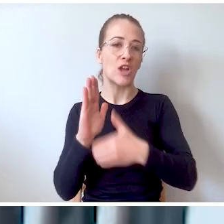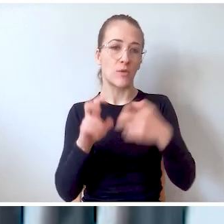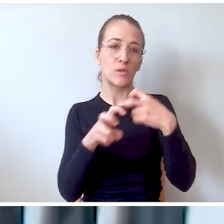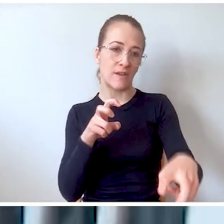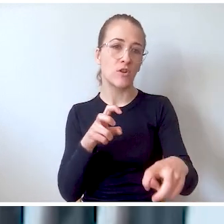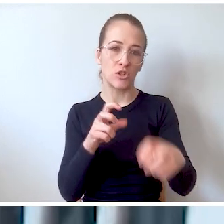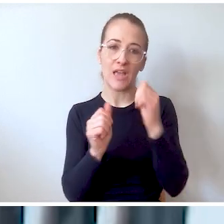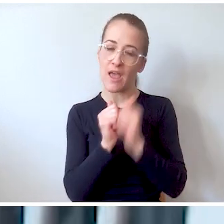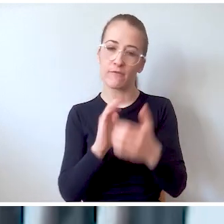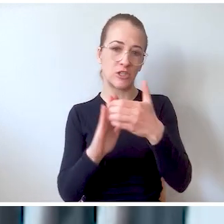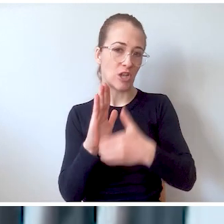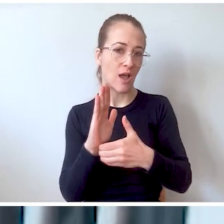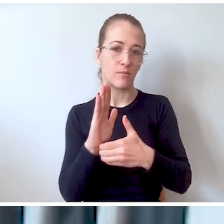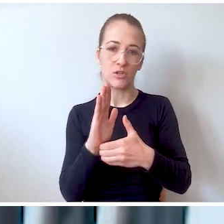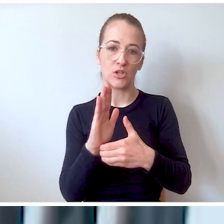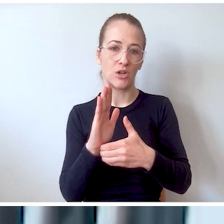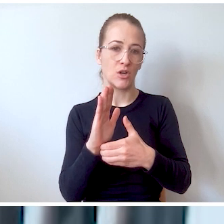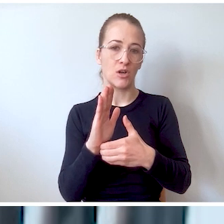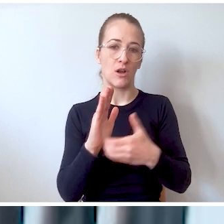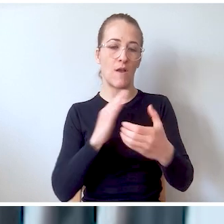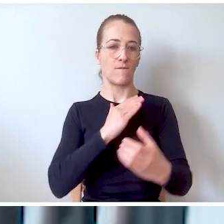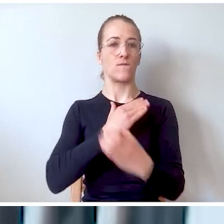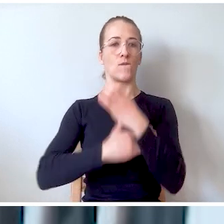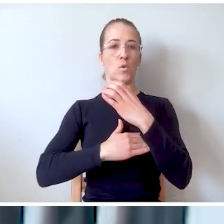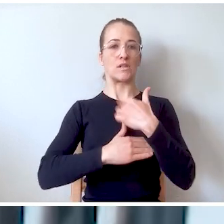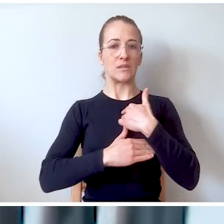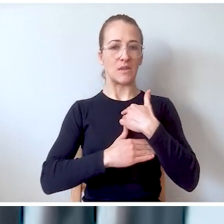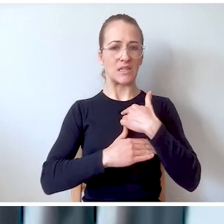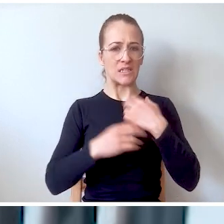Every chapter forced me to be introspective